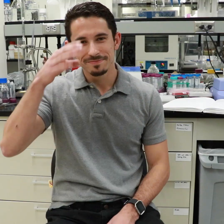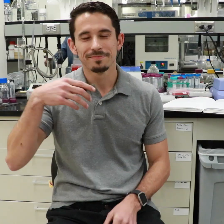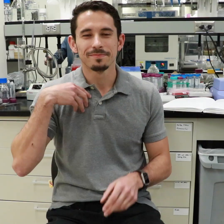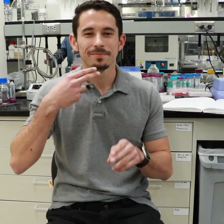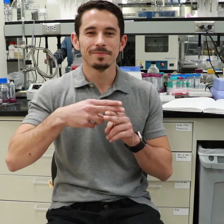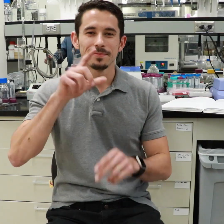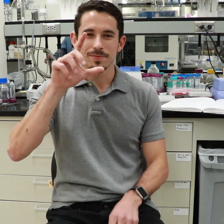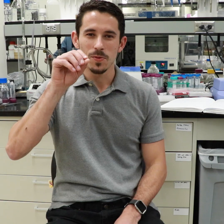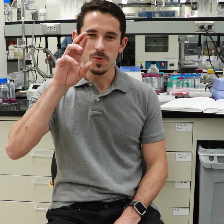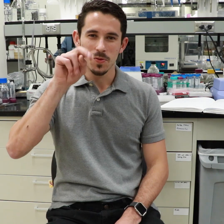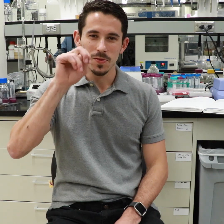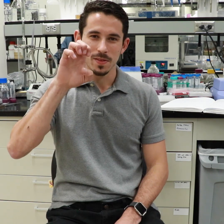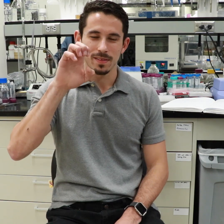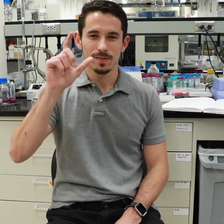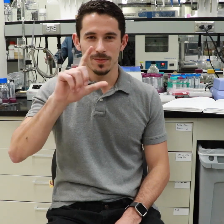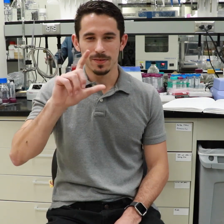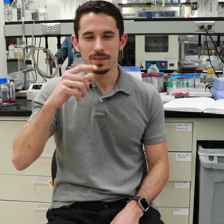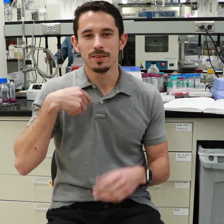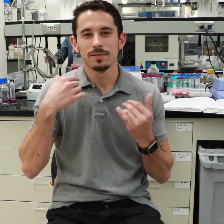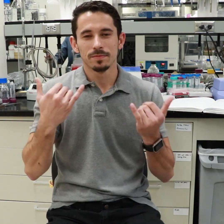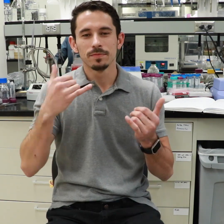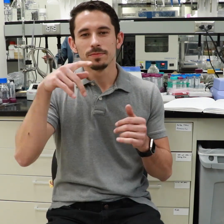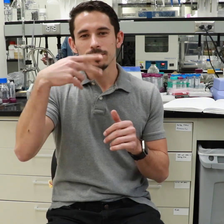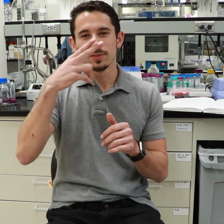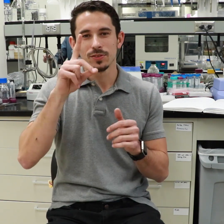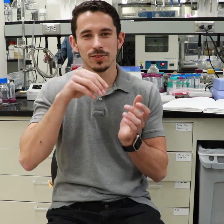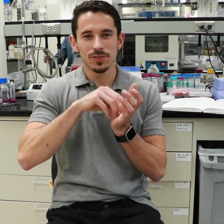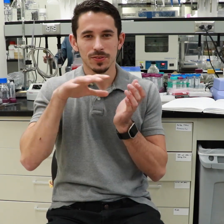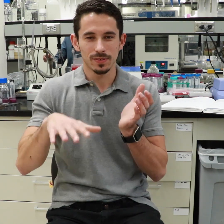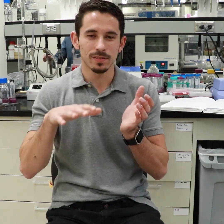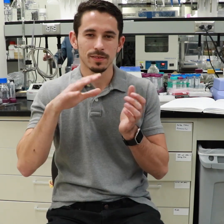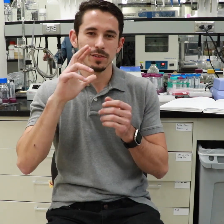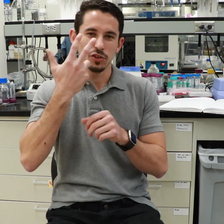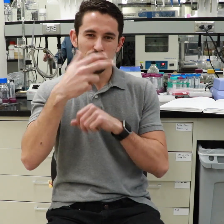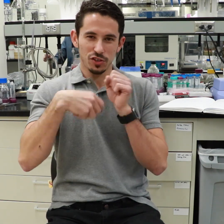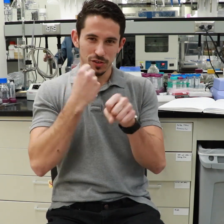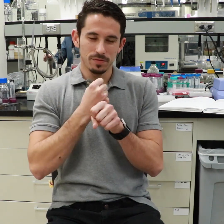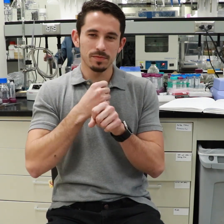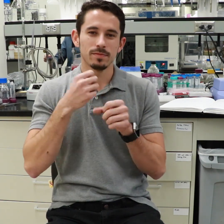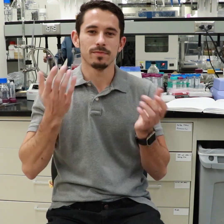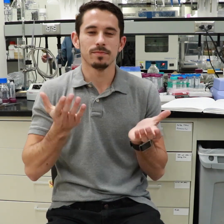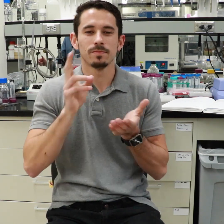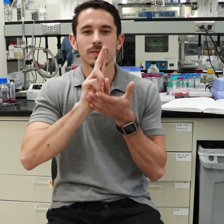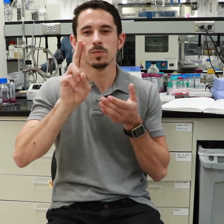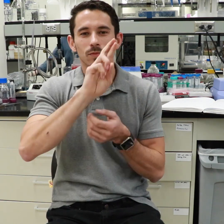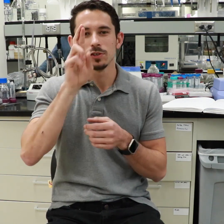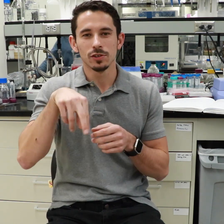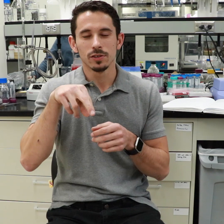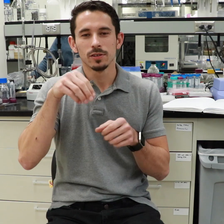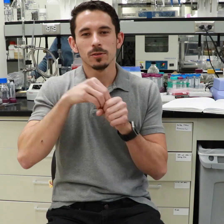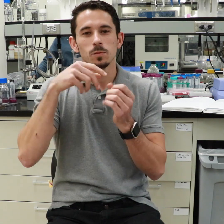Hello, my name is Lorne. I’m a third year Ph.D. student at the University of Rochester enrolled